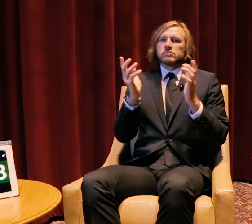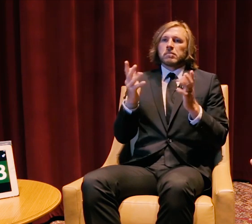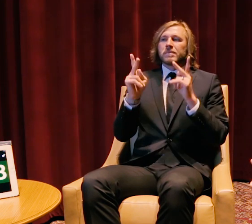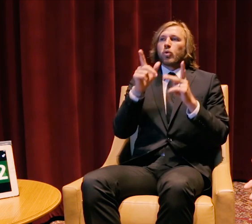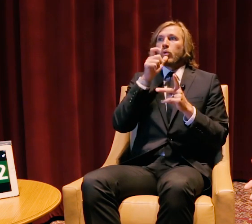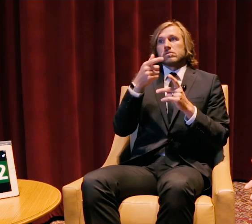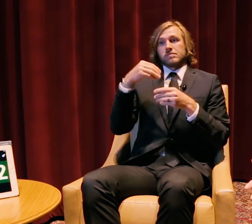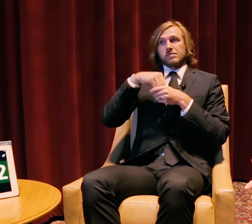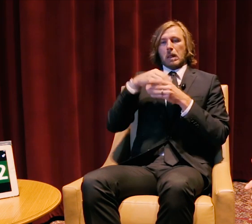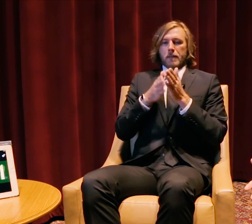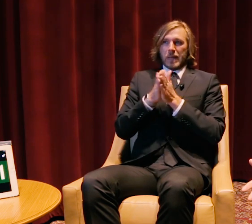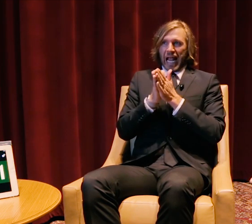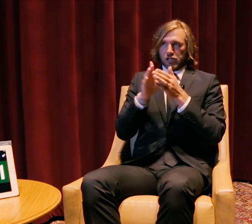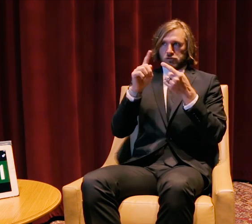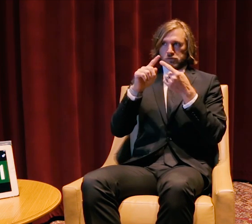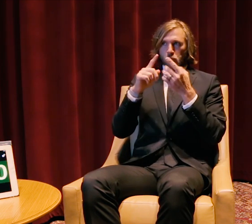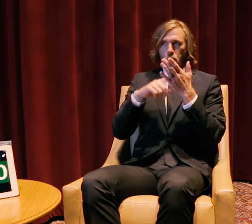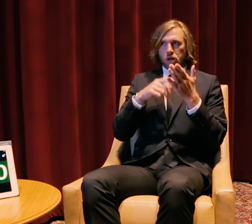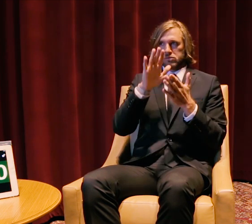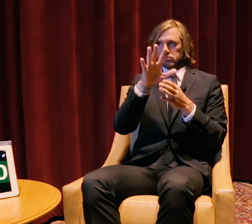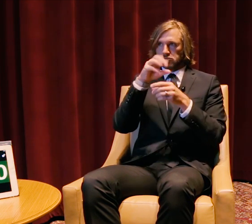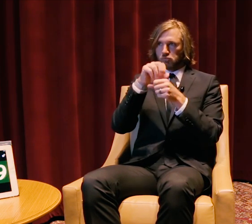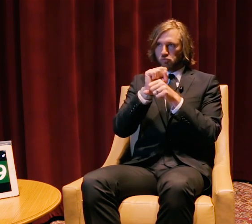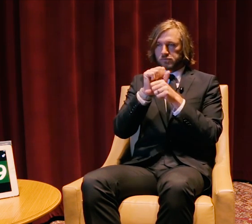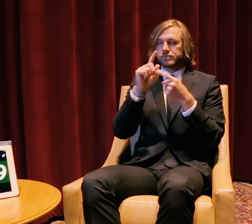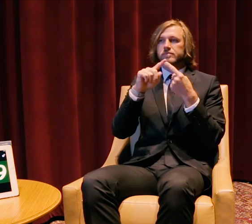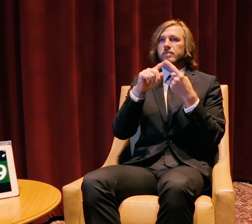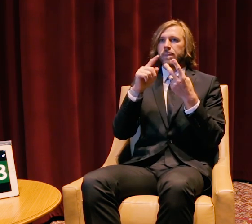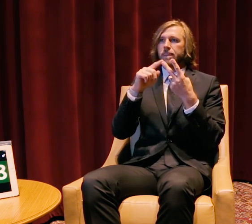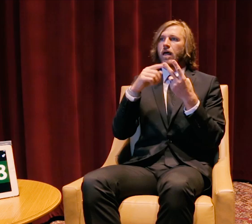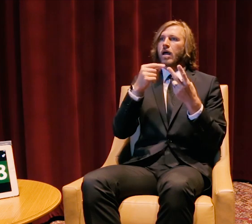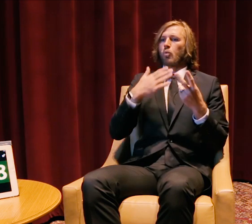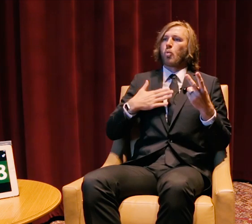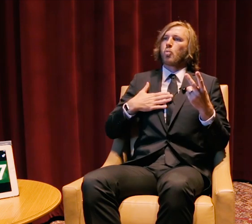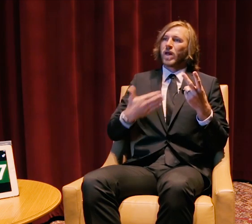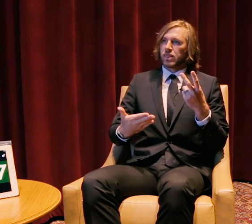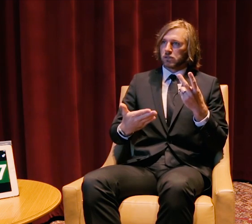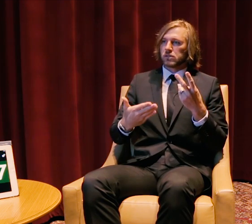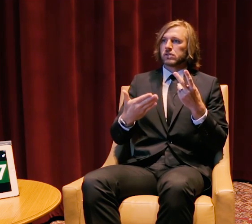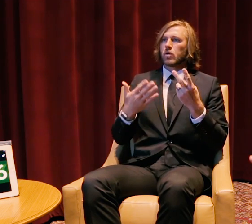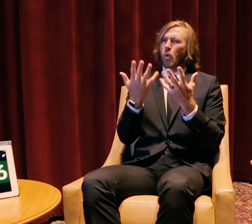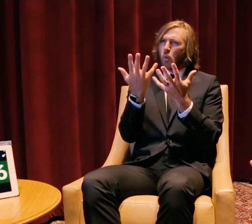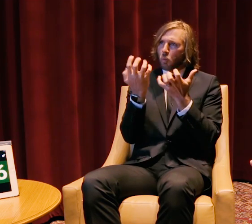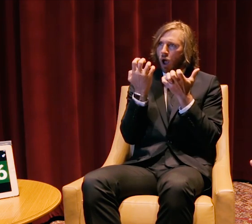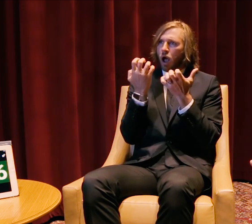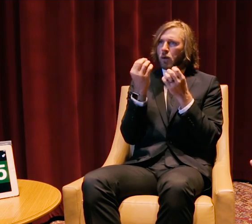who have passion for what they do, and they have a willingness to want to do more.